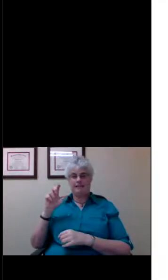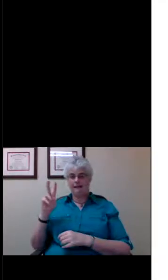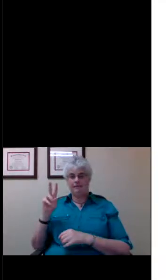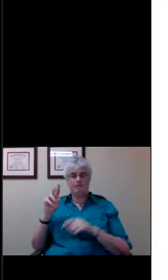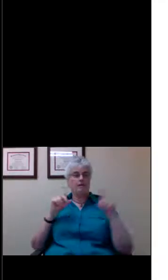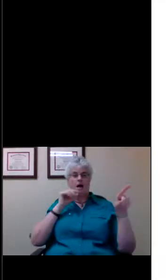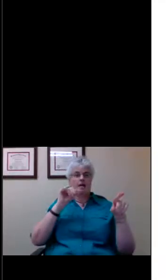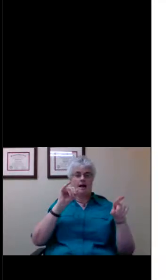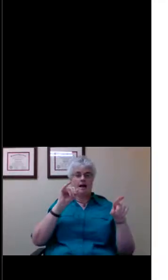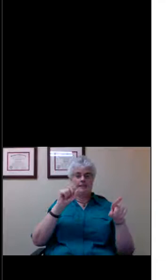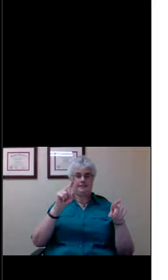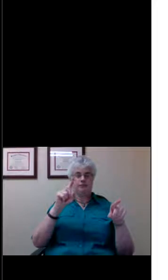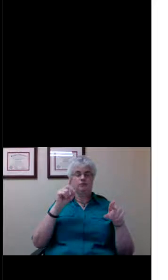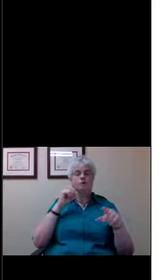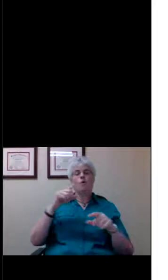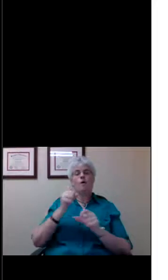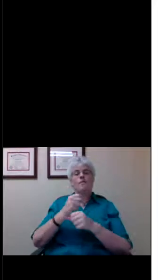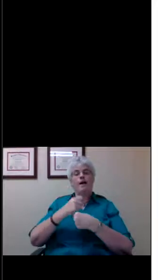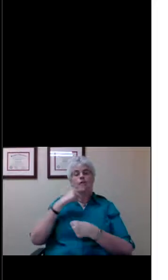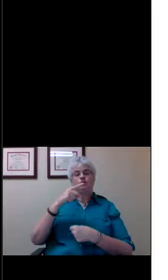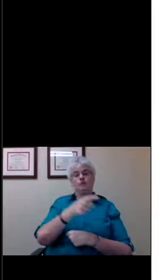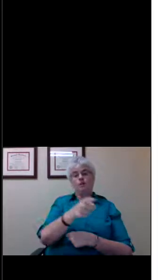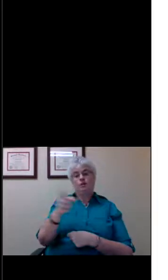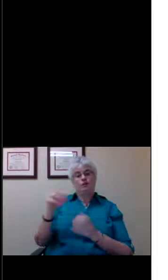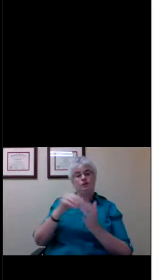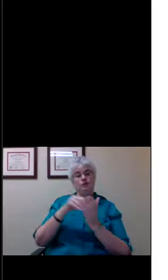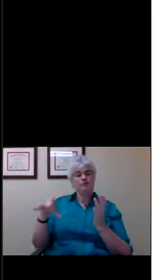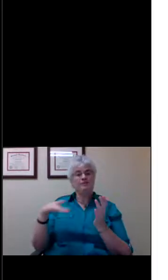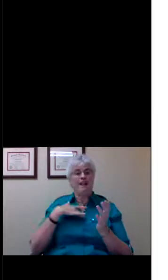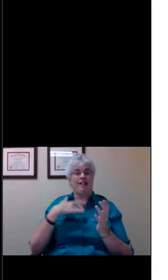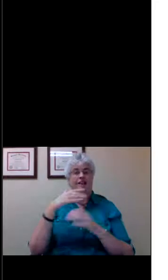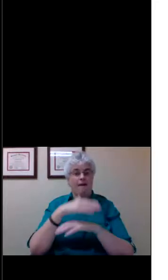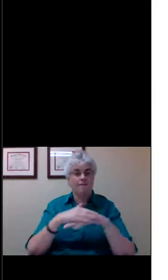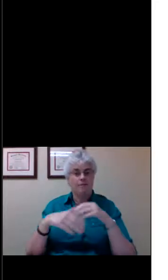so it wasn't ICADV, it wasn't ISD. We want to get an external, neutral